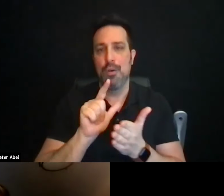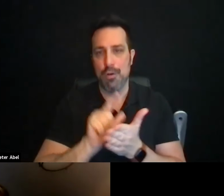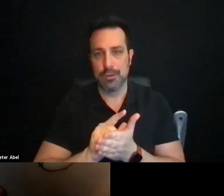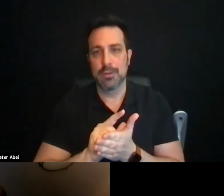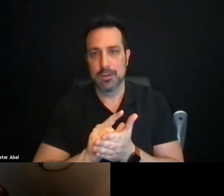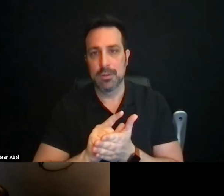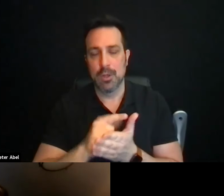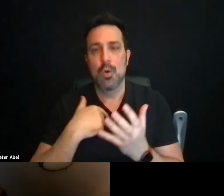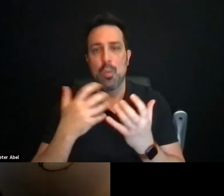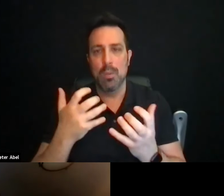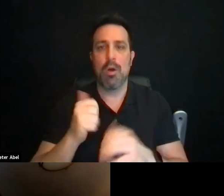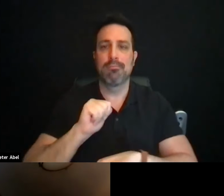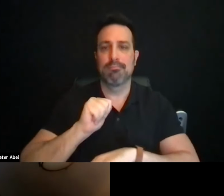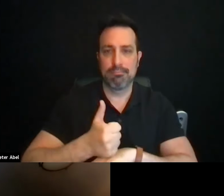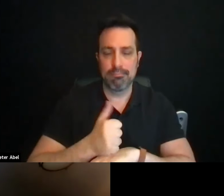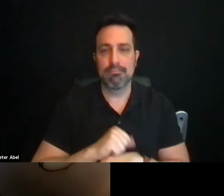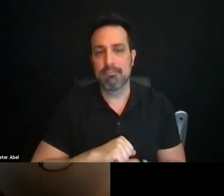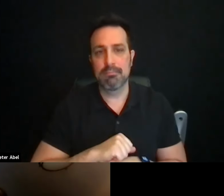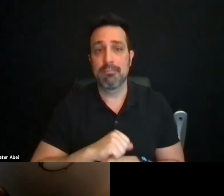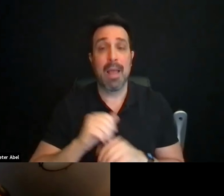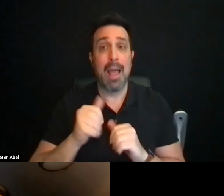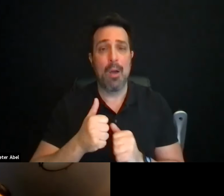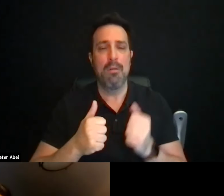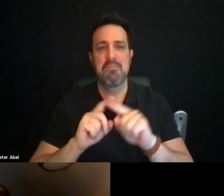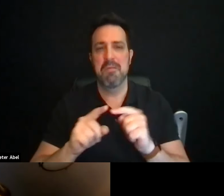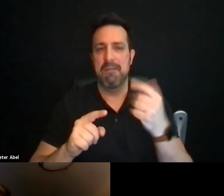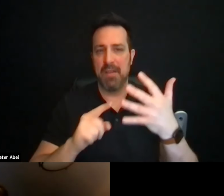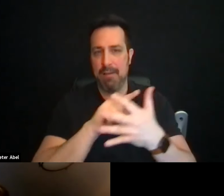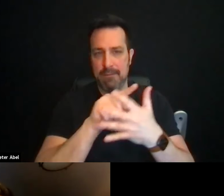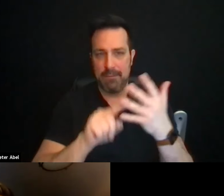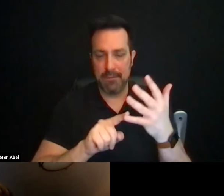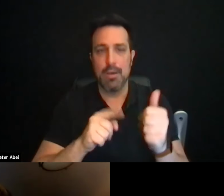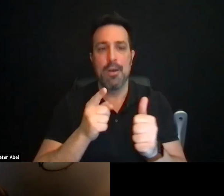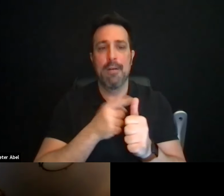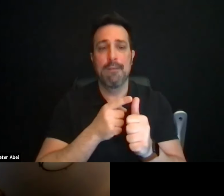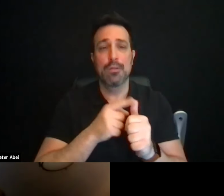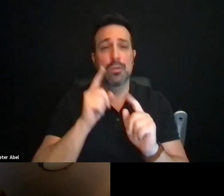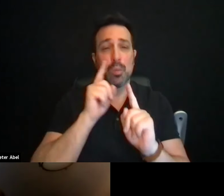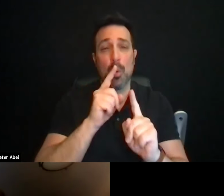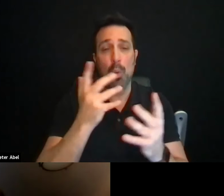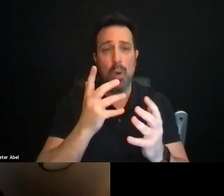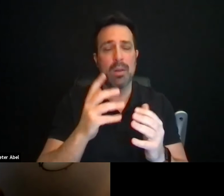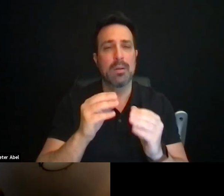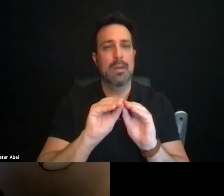our communities aren't safe. So the beautiful thing about this bill is that it makes crystal clear